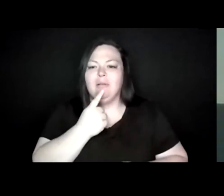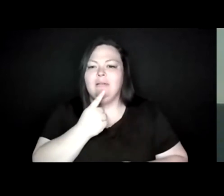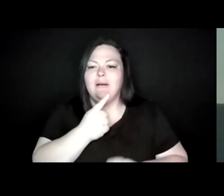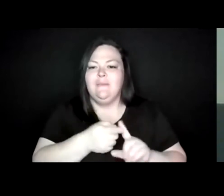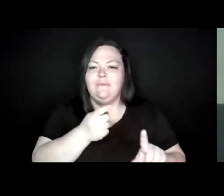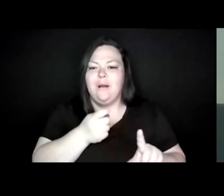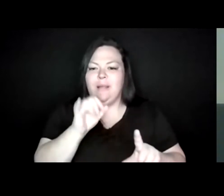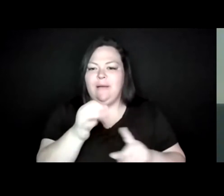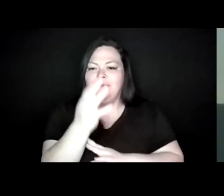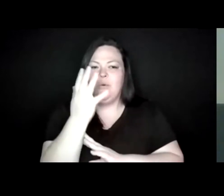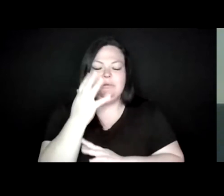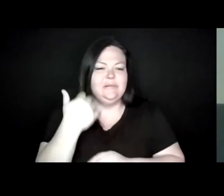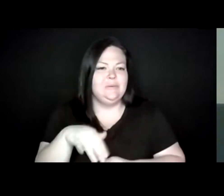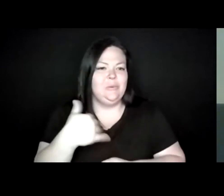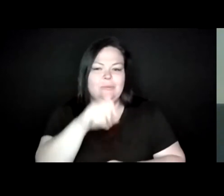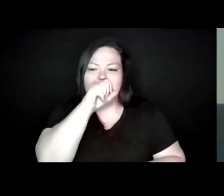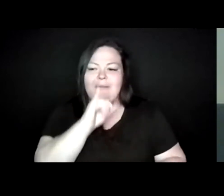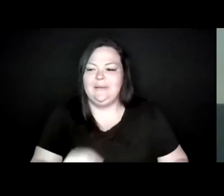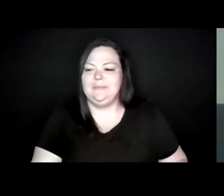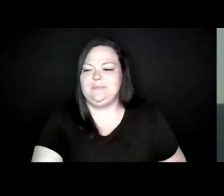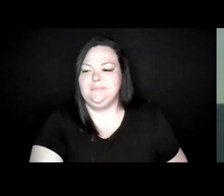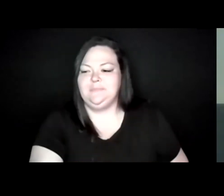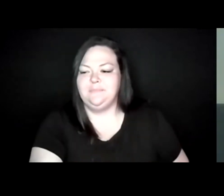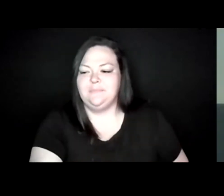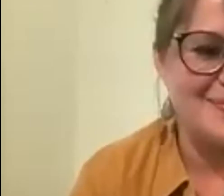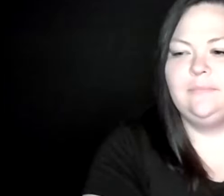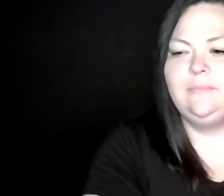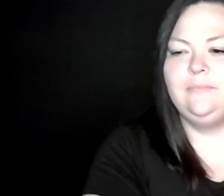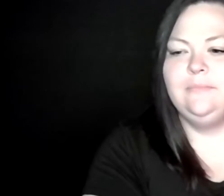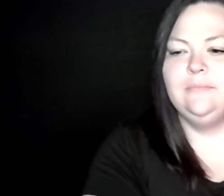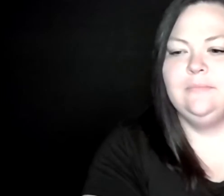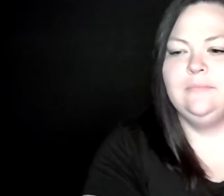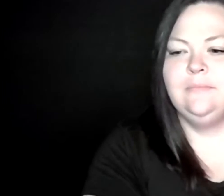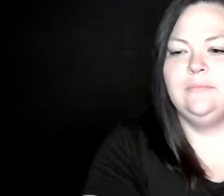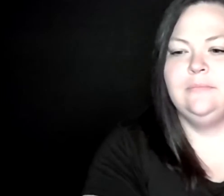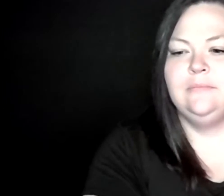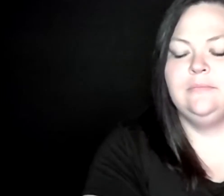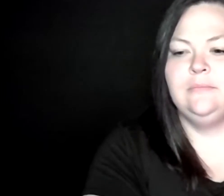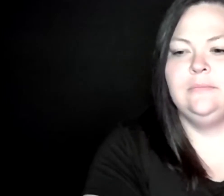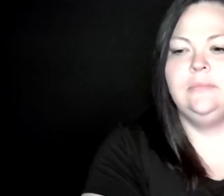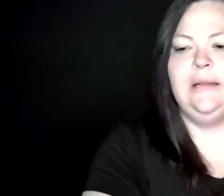of a mouth." Oh I love it, um, our next poet is Gabrielle Spear.